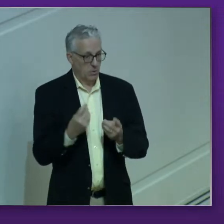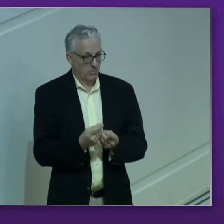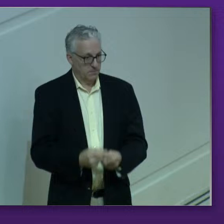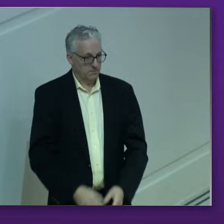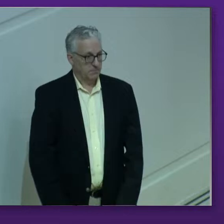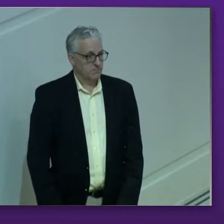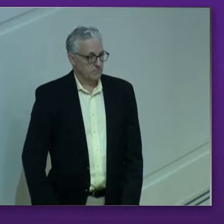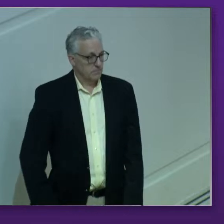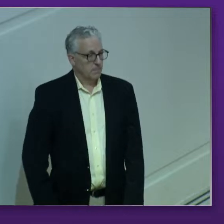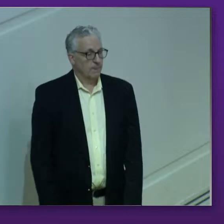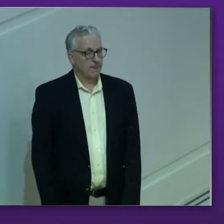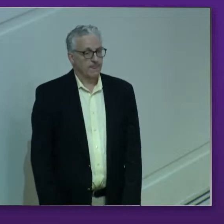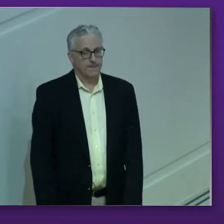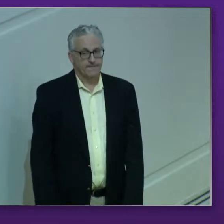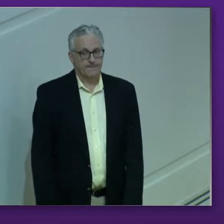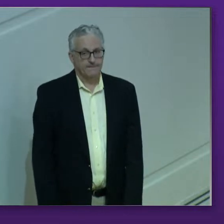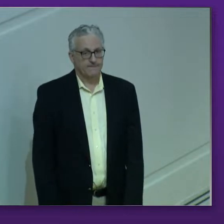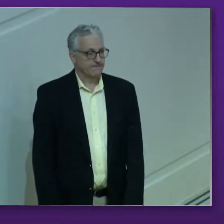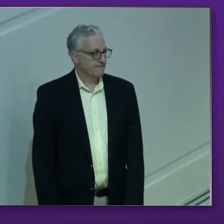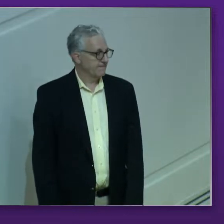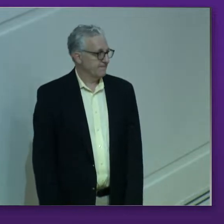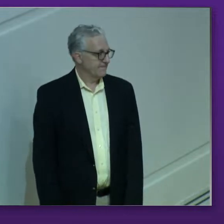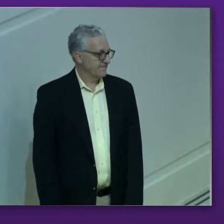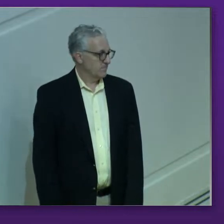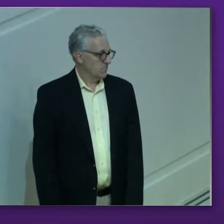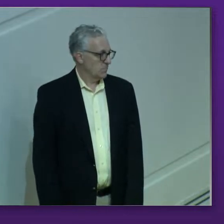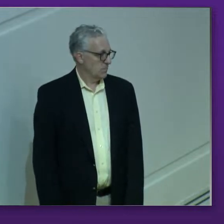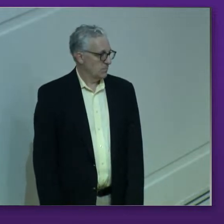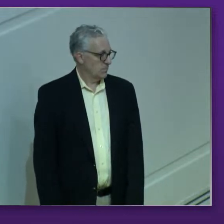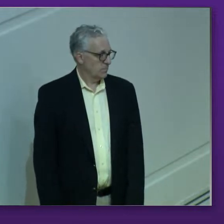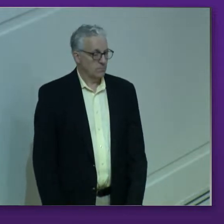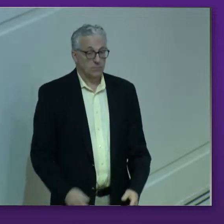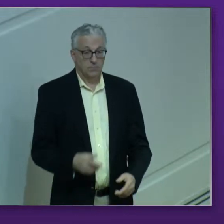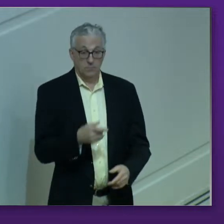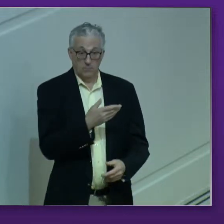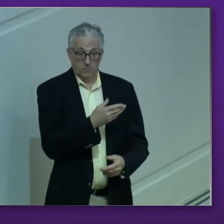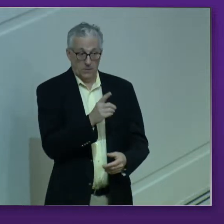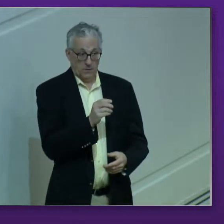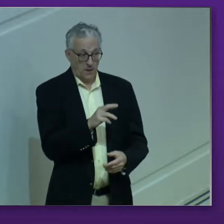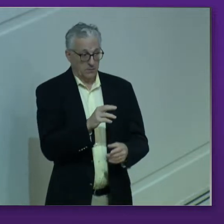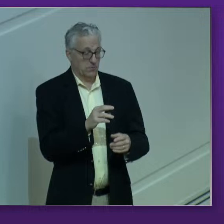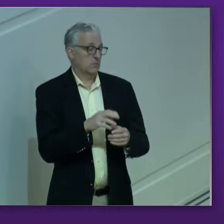MATHEMATICS DEPARTMENT TO THE